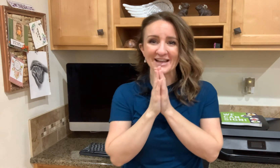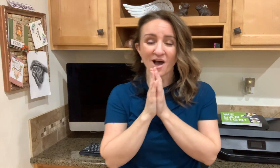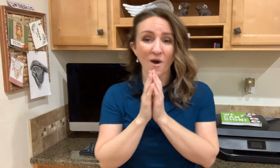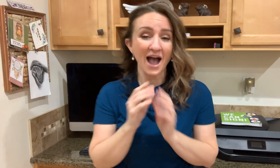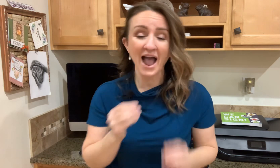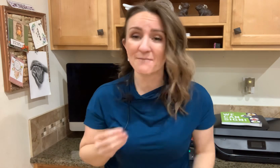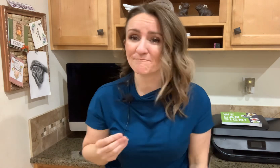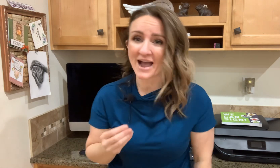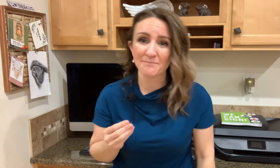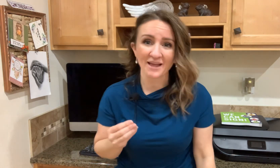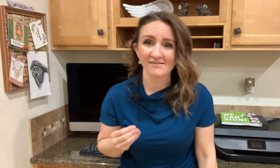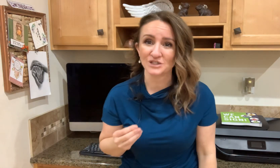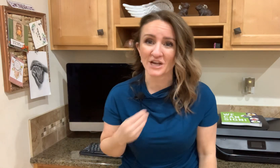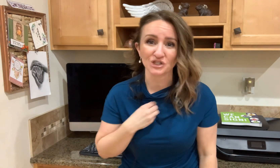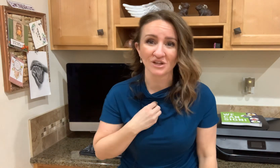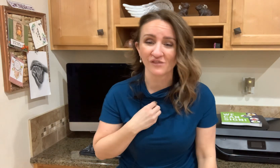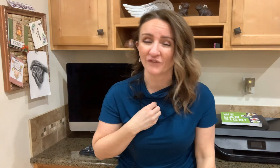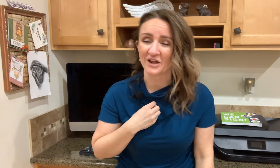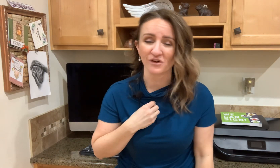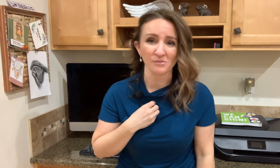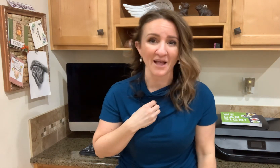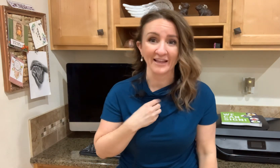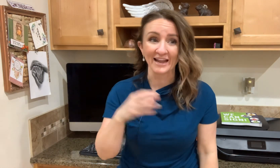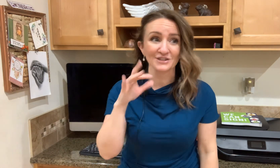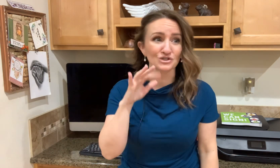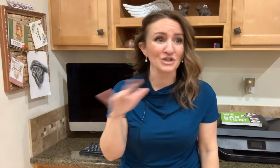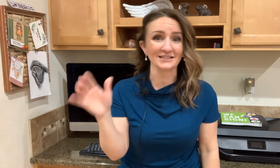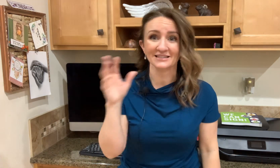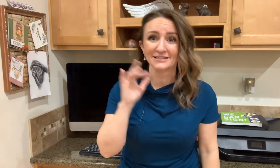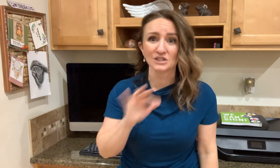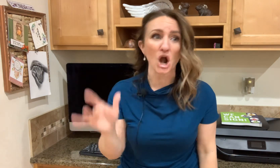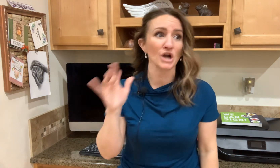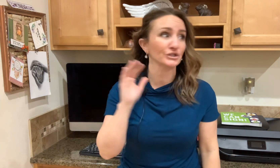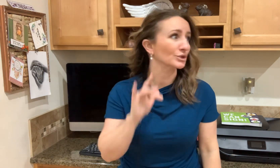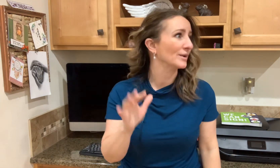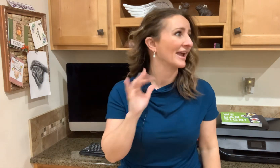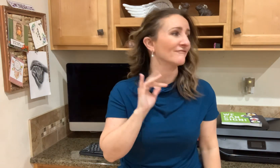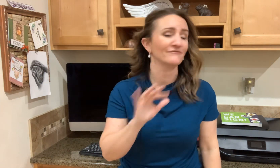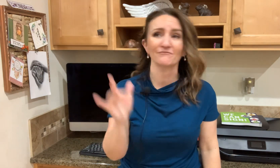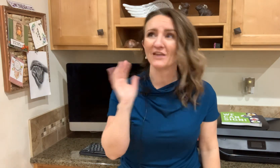go. My best suggestions for finger spelling is just to start doing it. Fingerspell